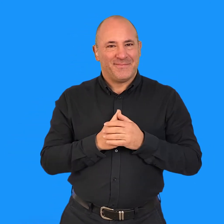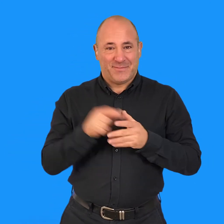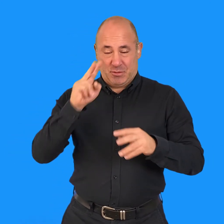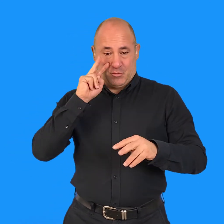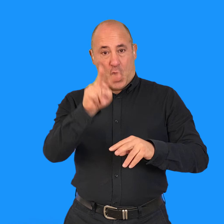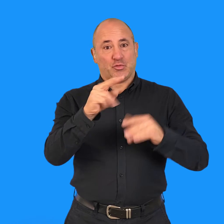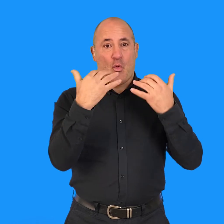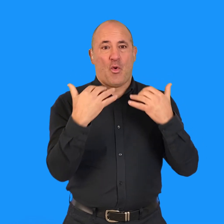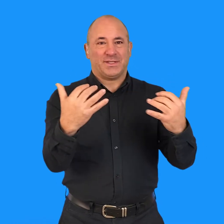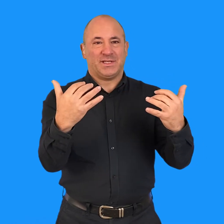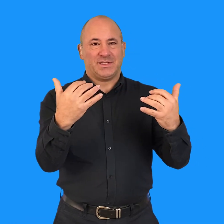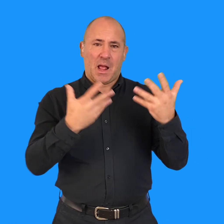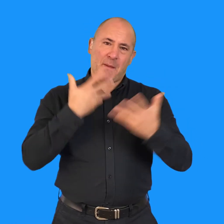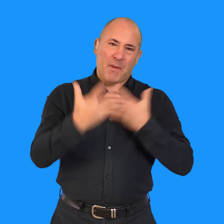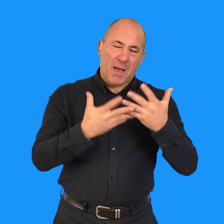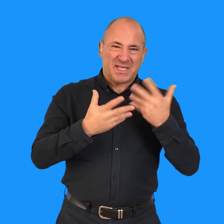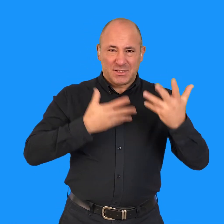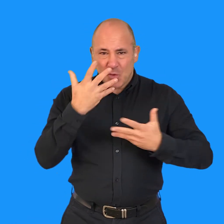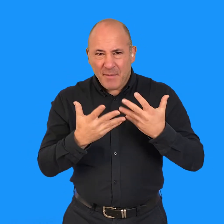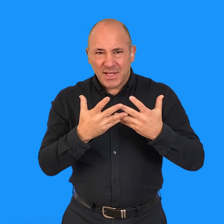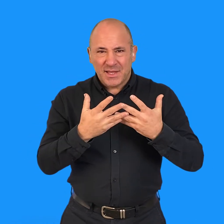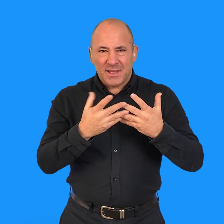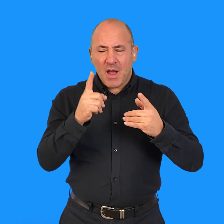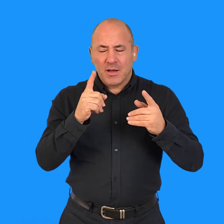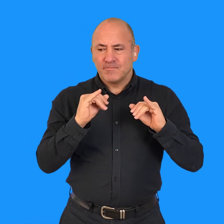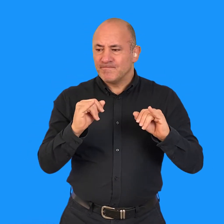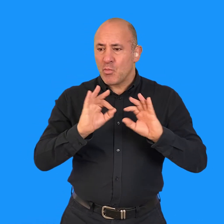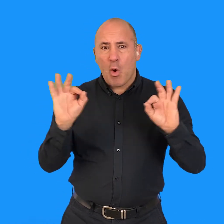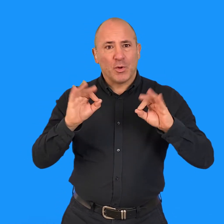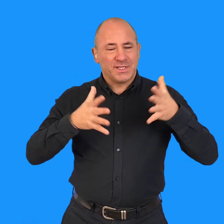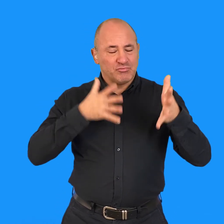talking about it, describing it, but nobody was signing it.